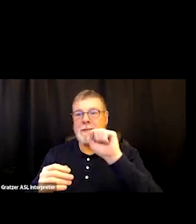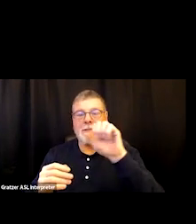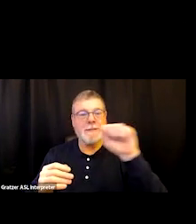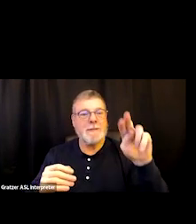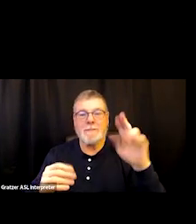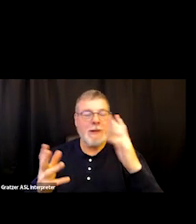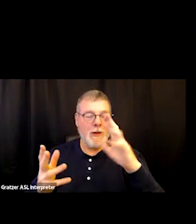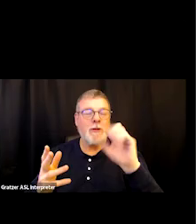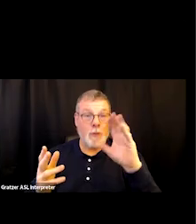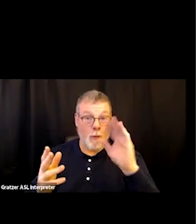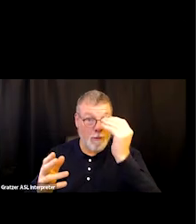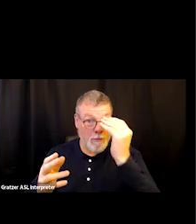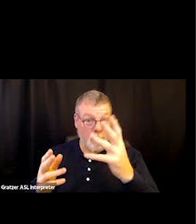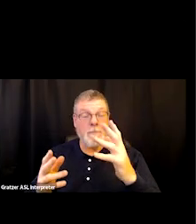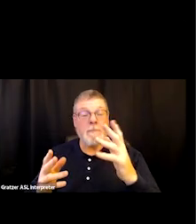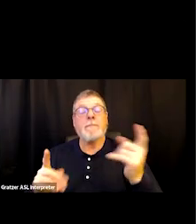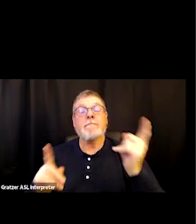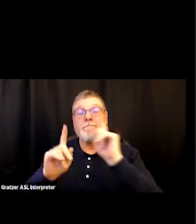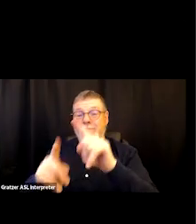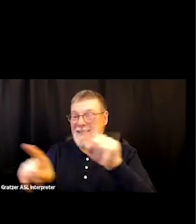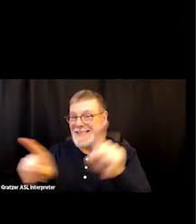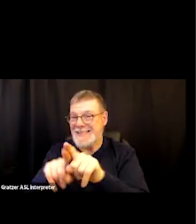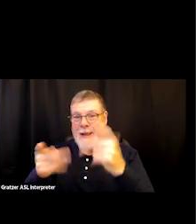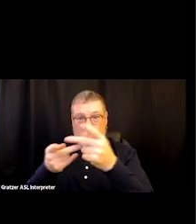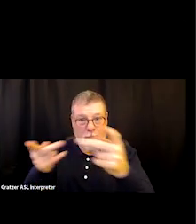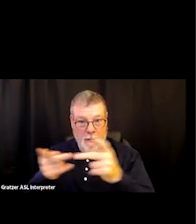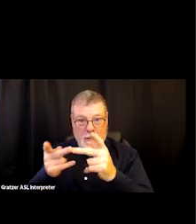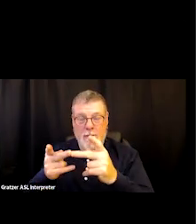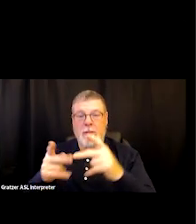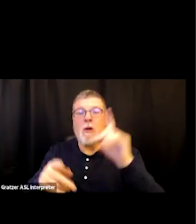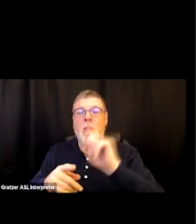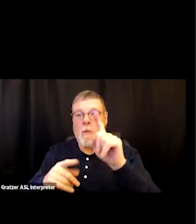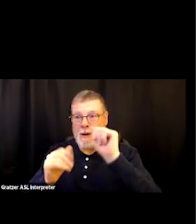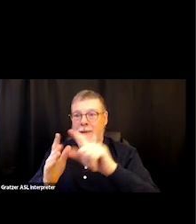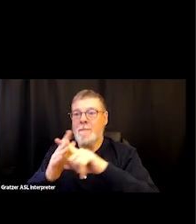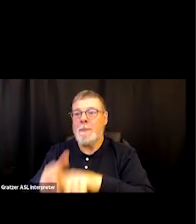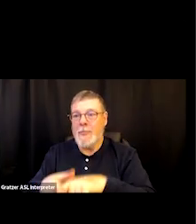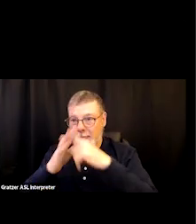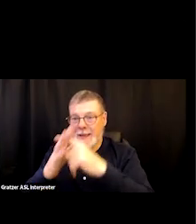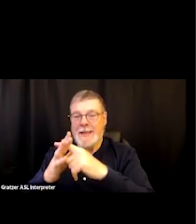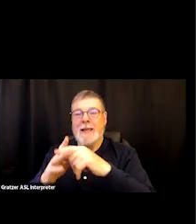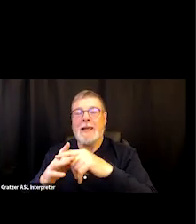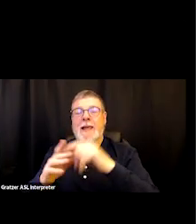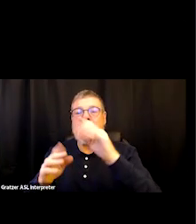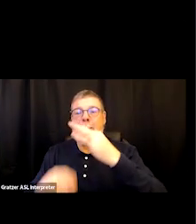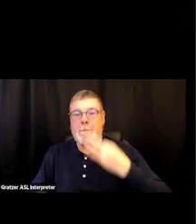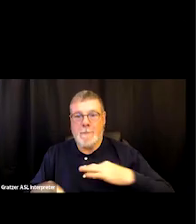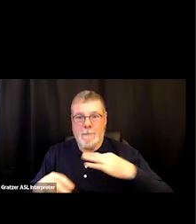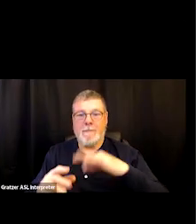So you would still navigate to the same page on Social Security's website where you can initiate an online disability benefit application.